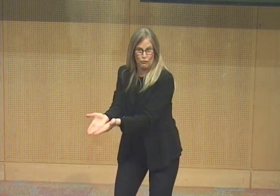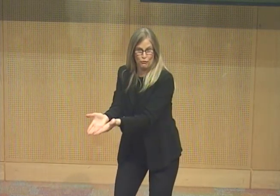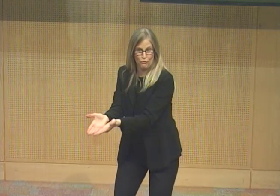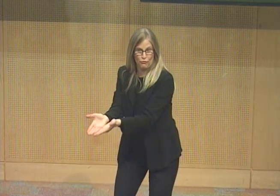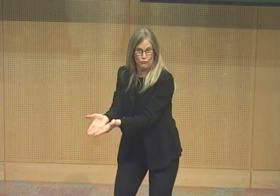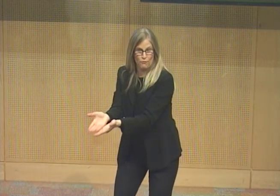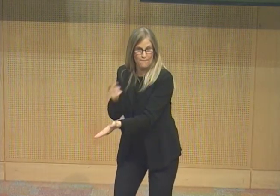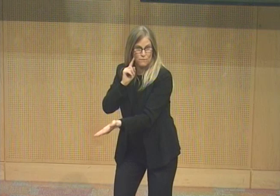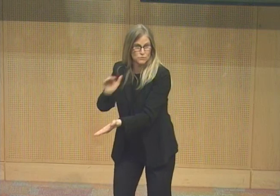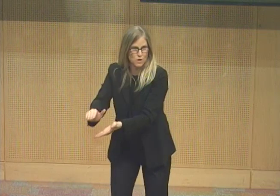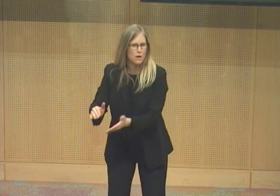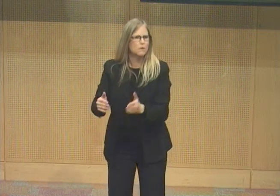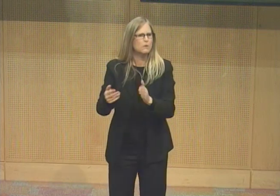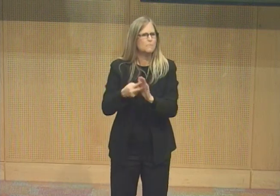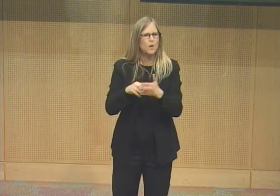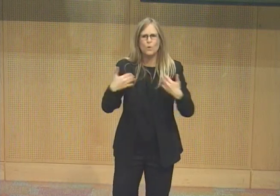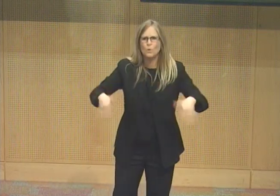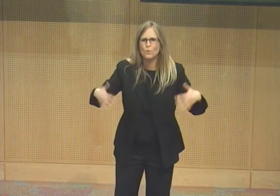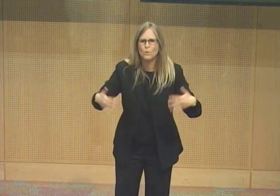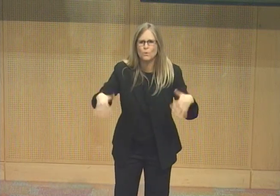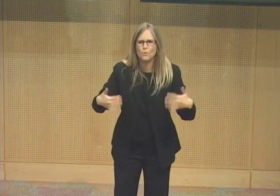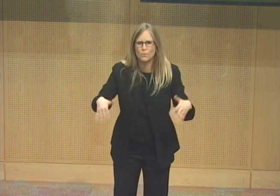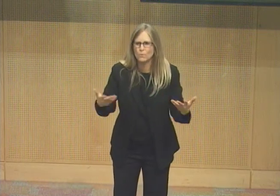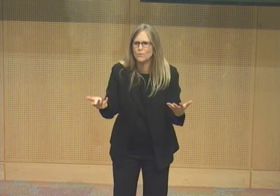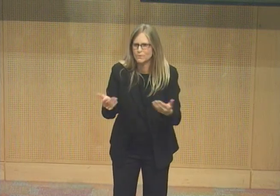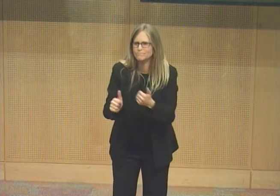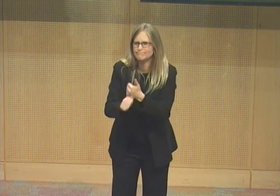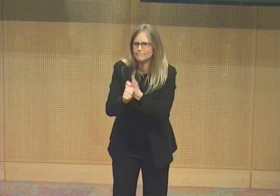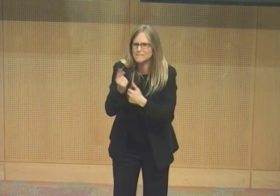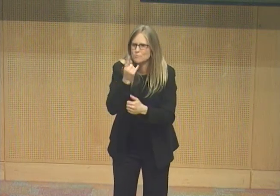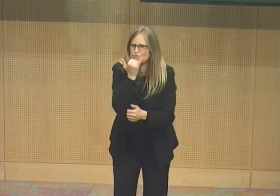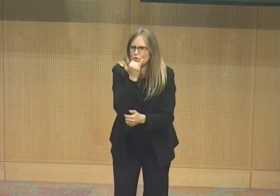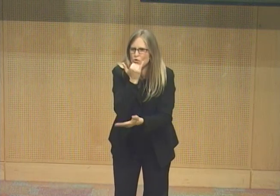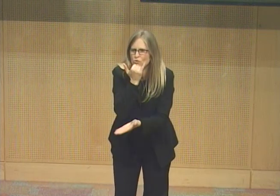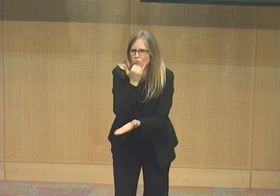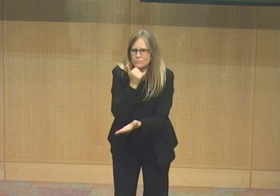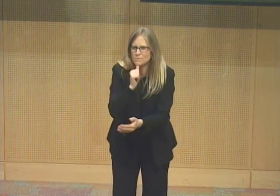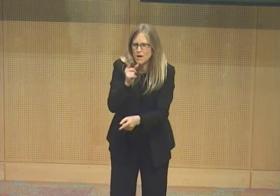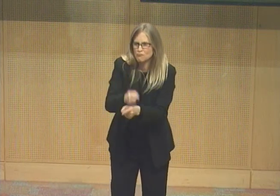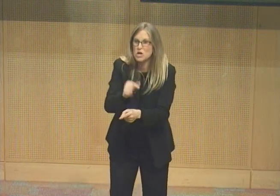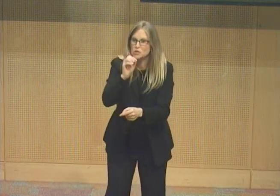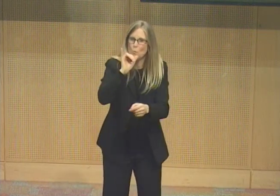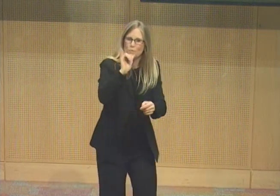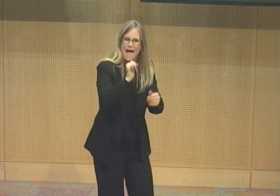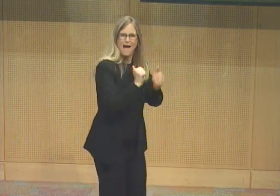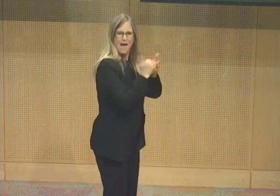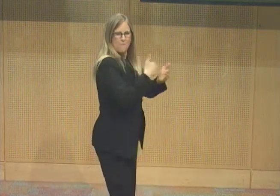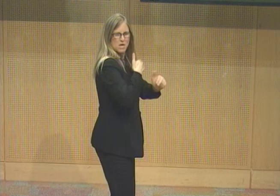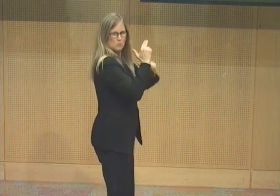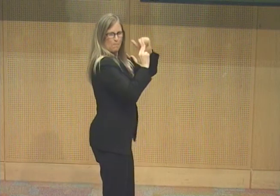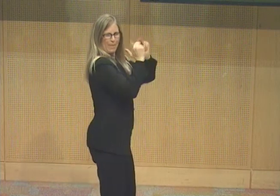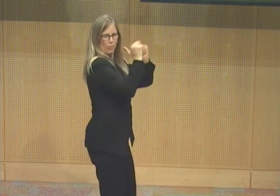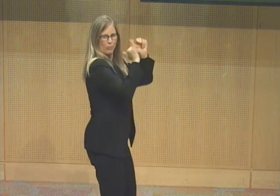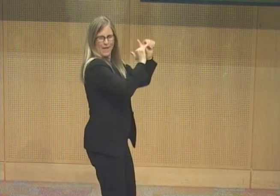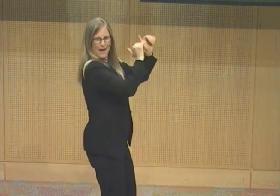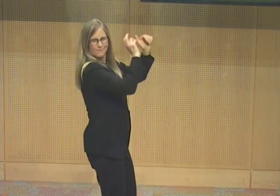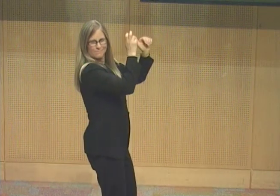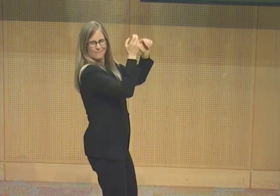If our mother or father can't be there to support the child and protect the child, something's wrong. Something is not right-- that's dangerous--